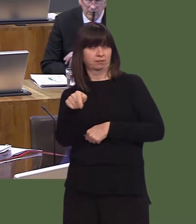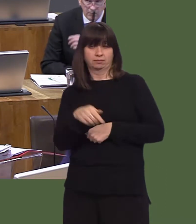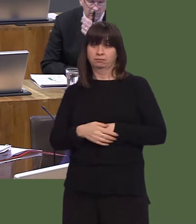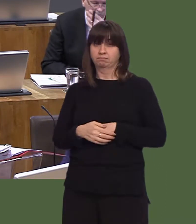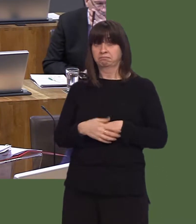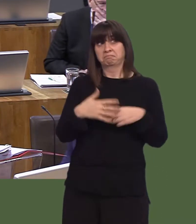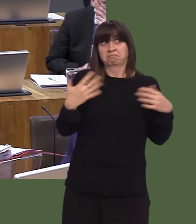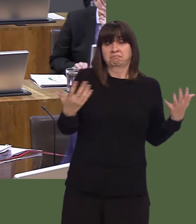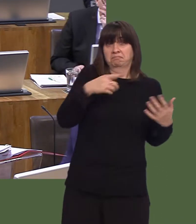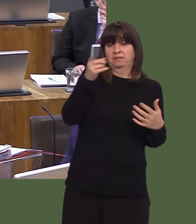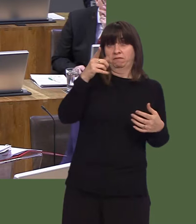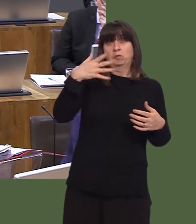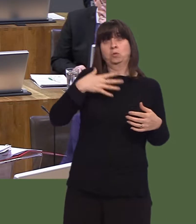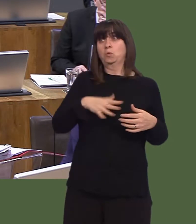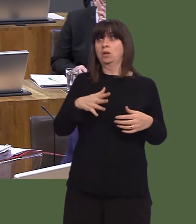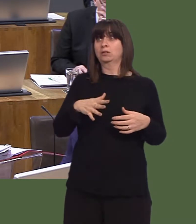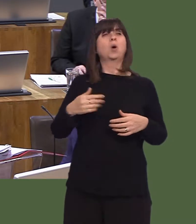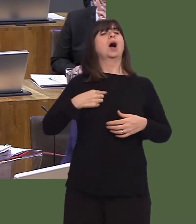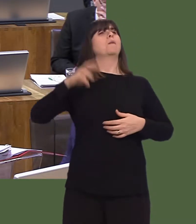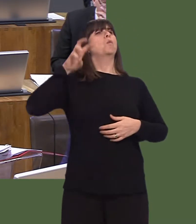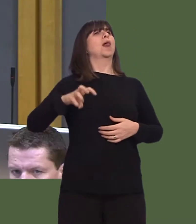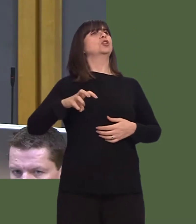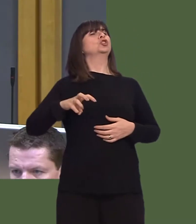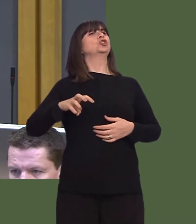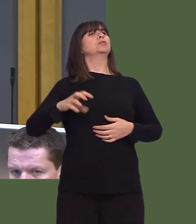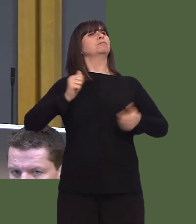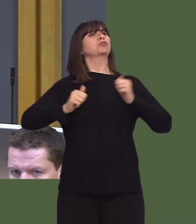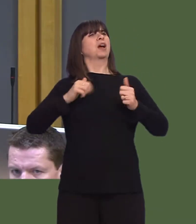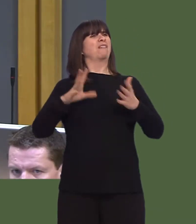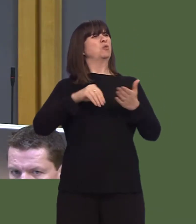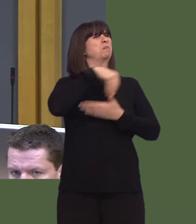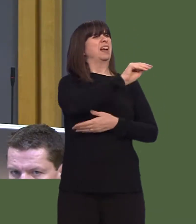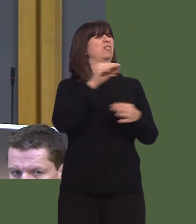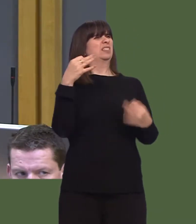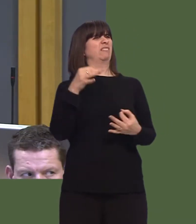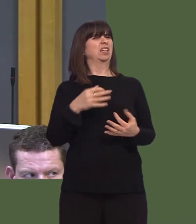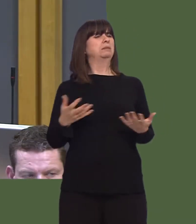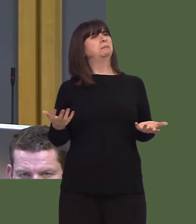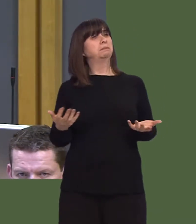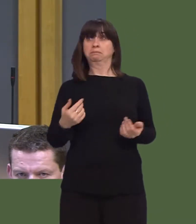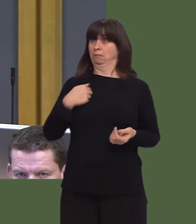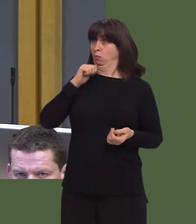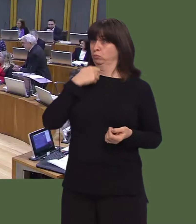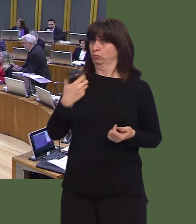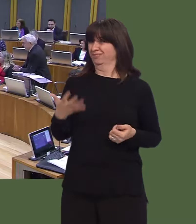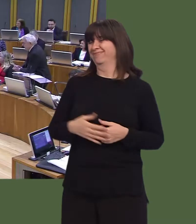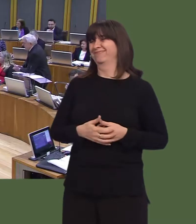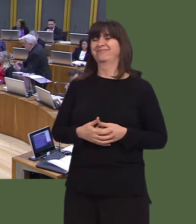to claim Welsh heritage, they've got to pay for it. But what is important is that we work with the diaspora that we have.